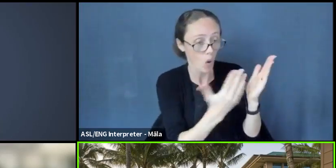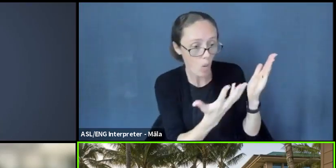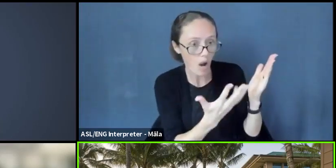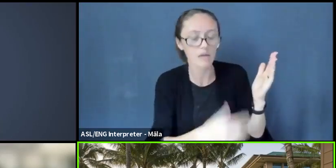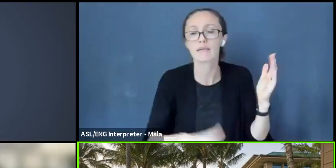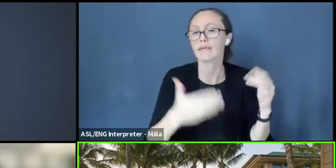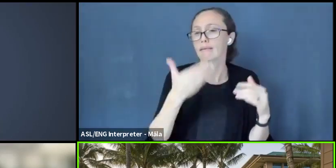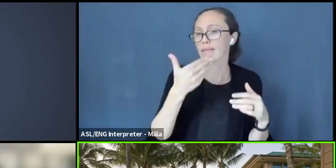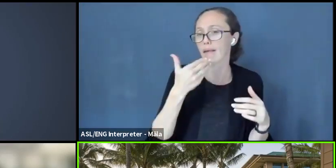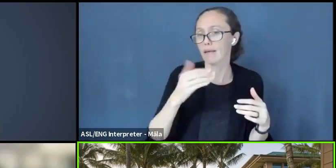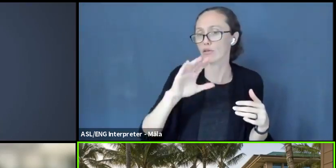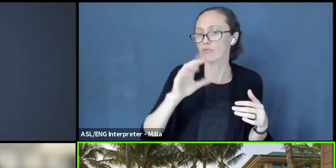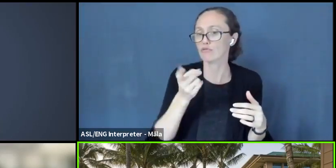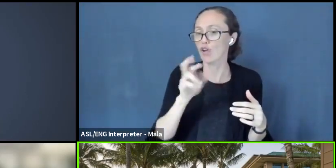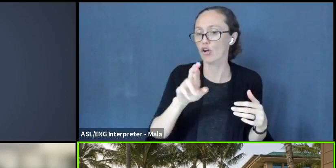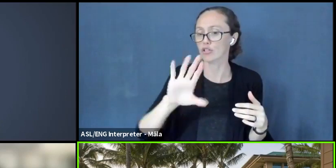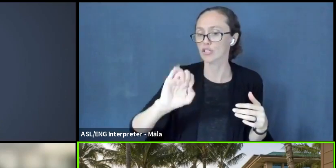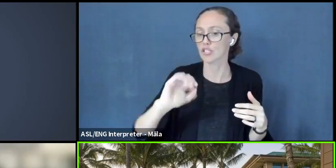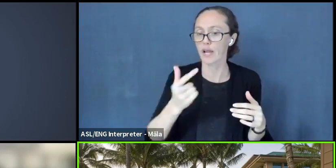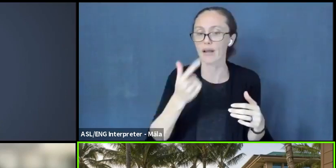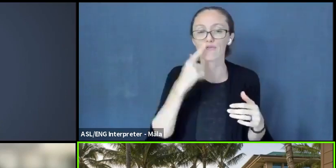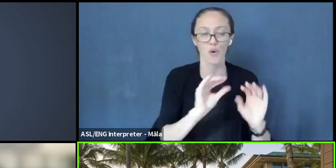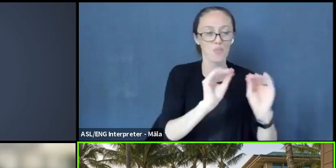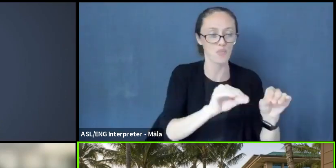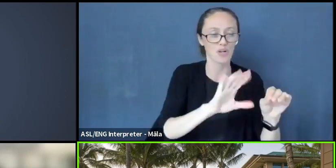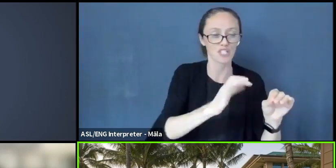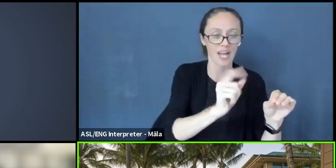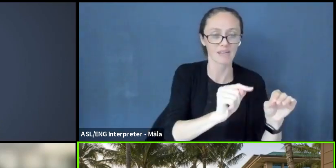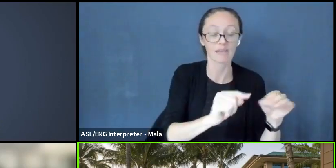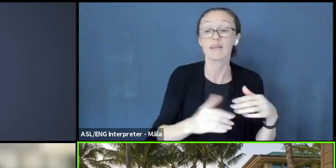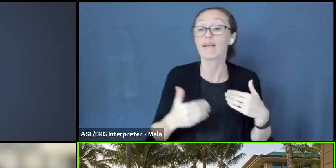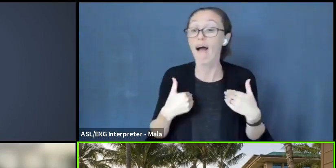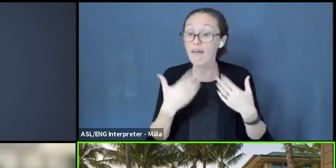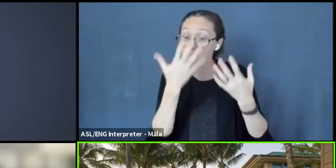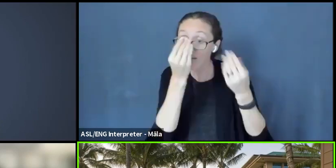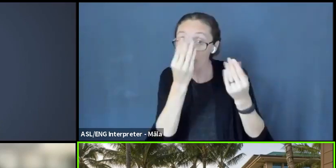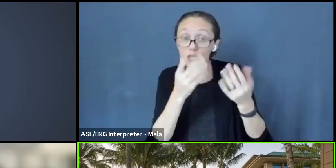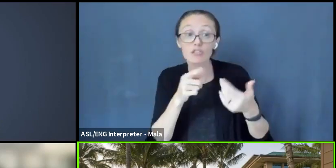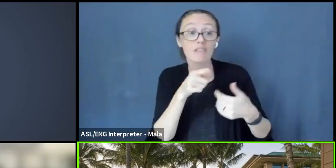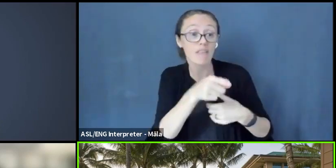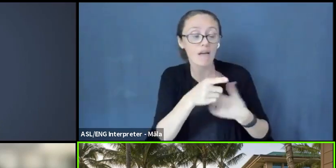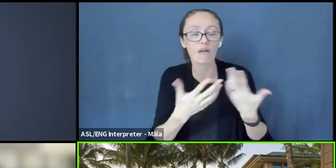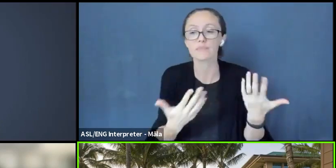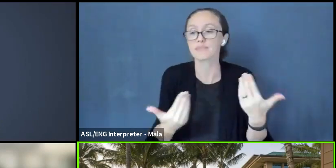There are information and even short videos about the vaccine safety in general.